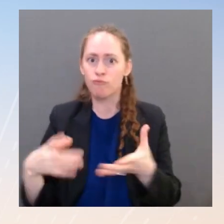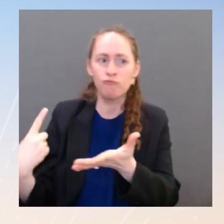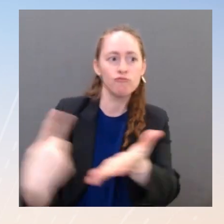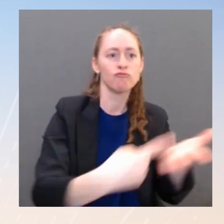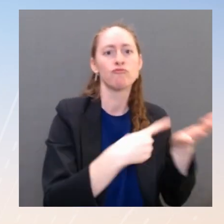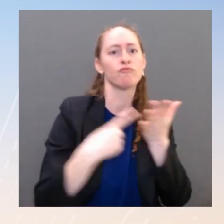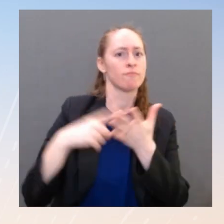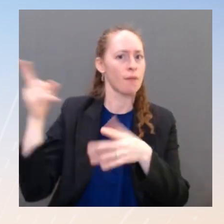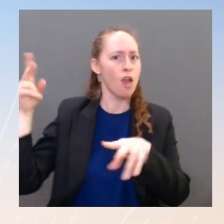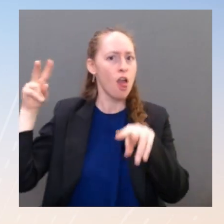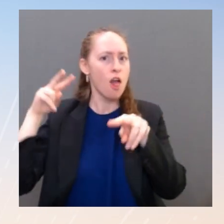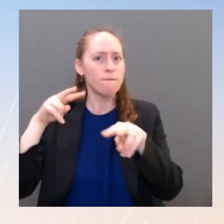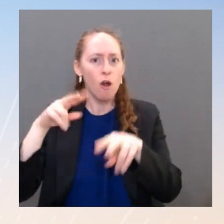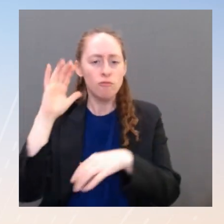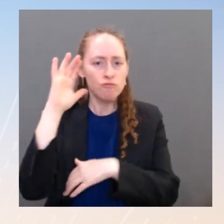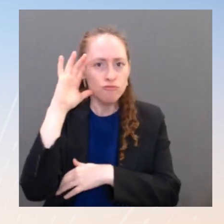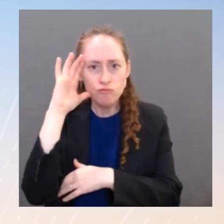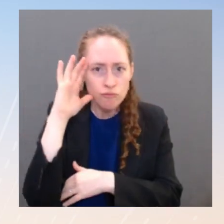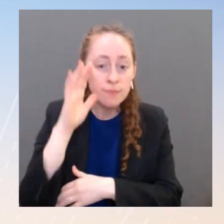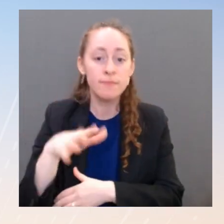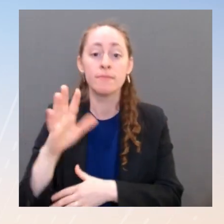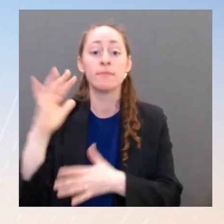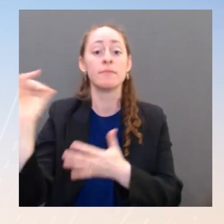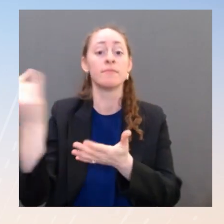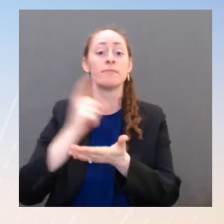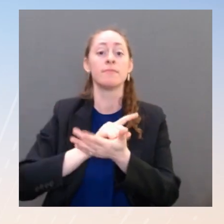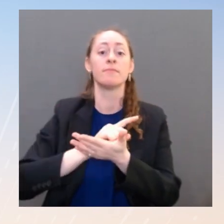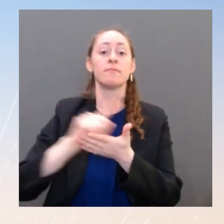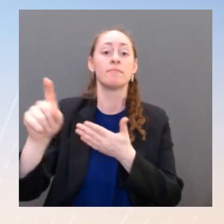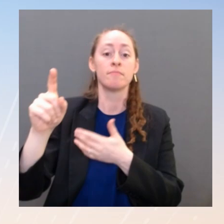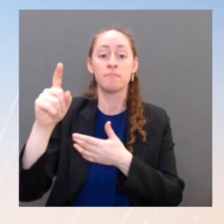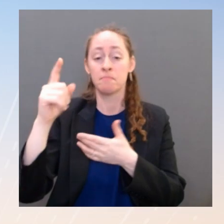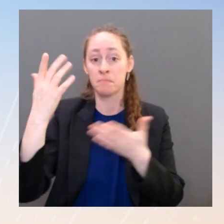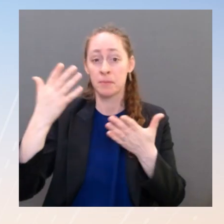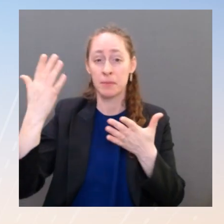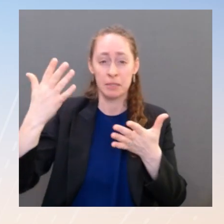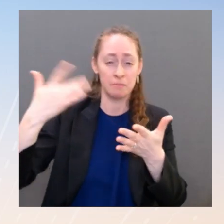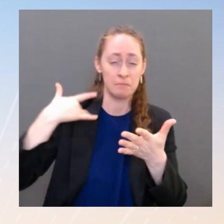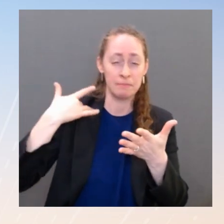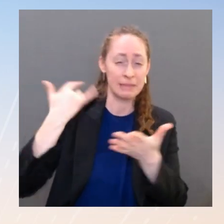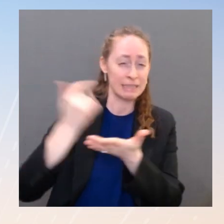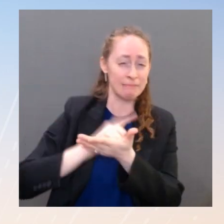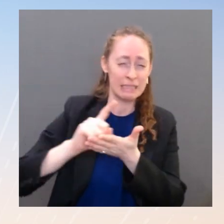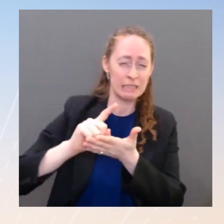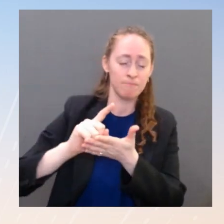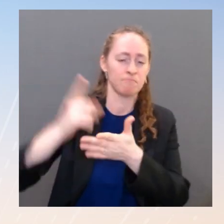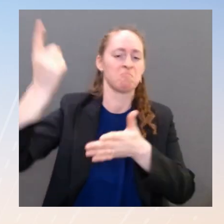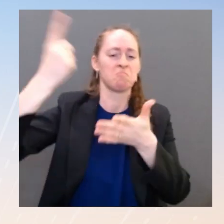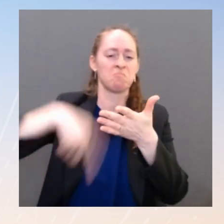So I don't have any more details to speak to what the Ukrainians requested or asked for in their conversations.